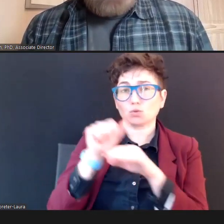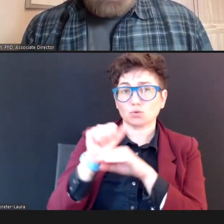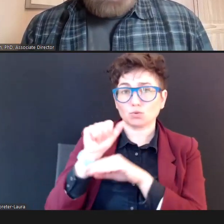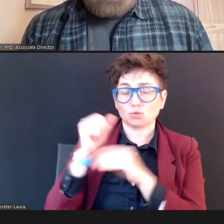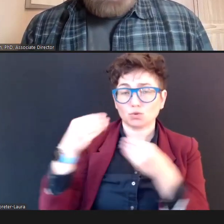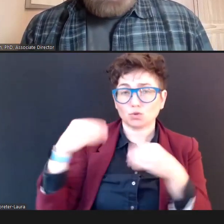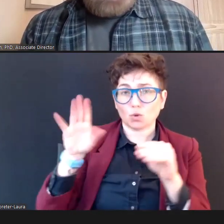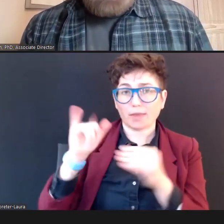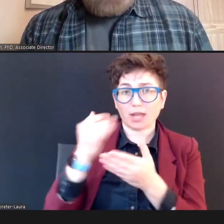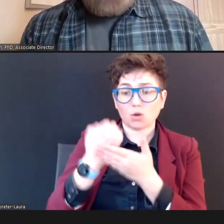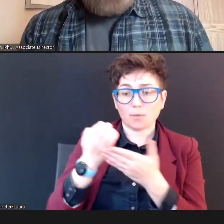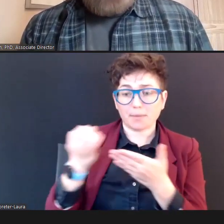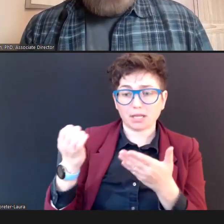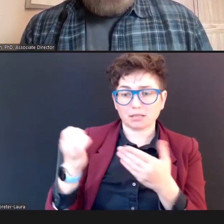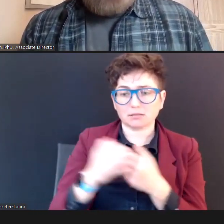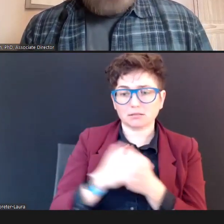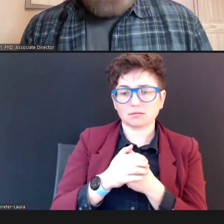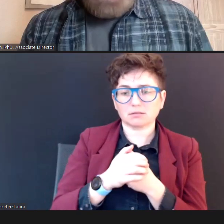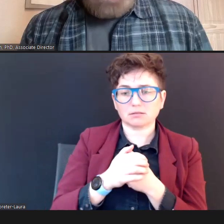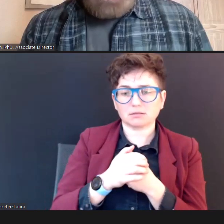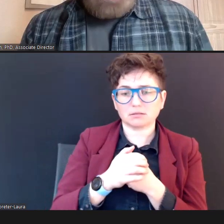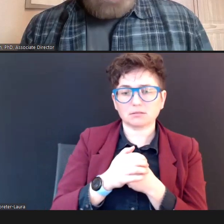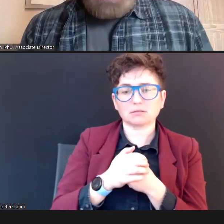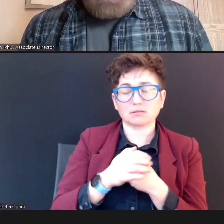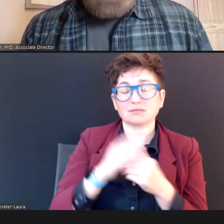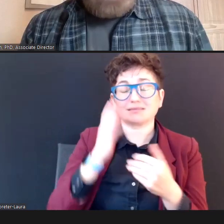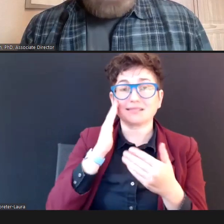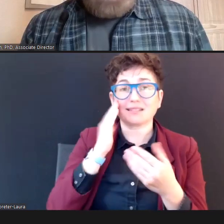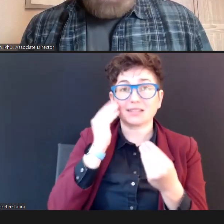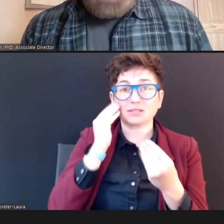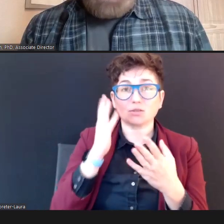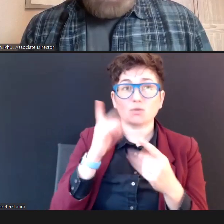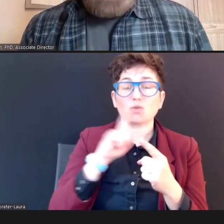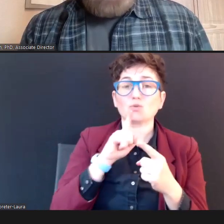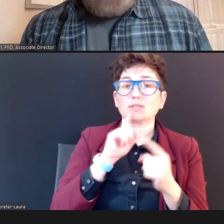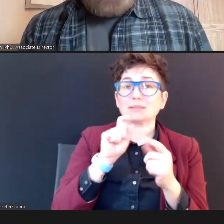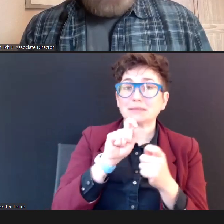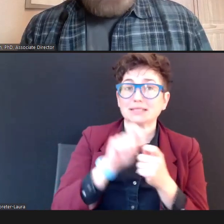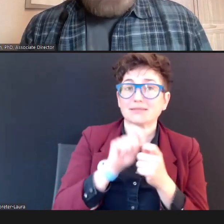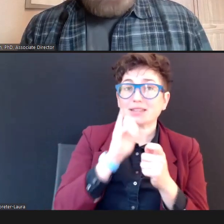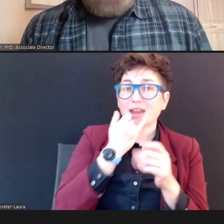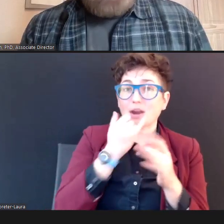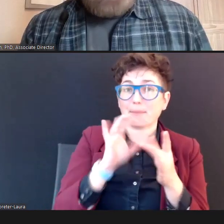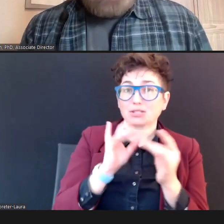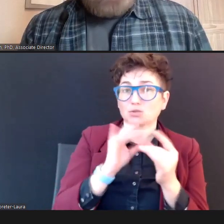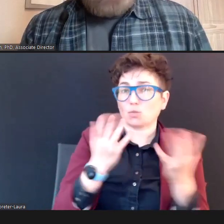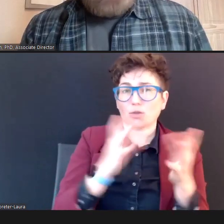you know what those specific error